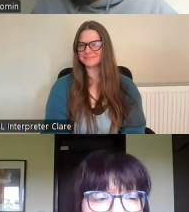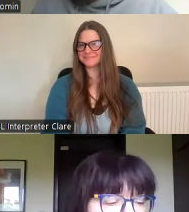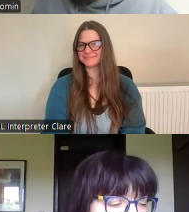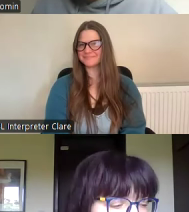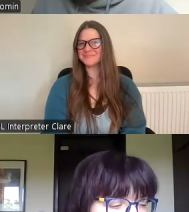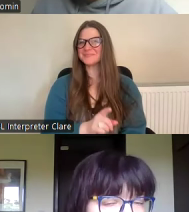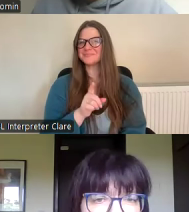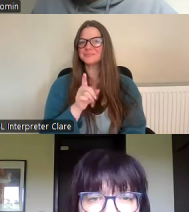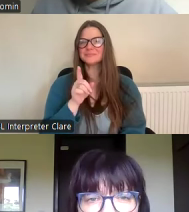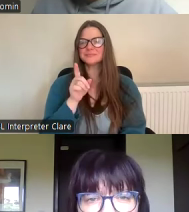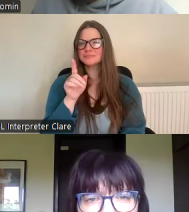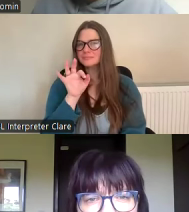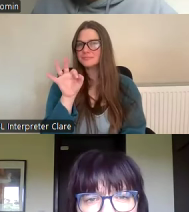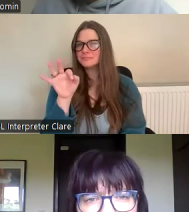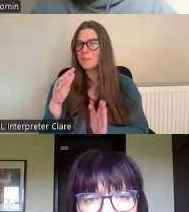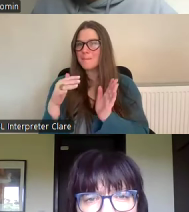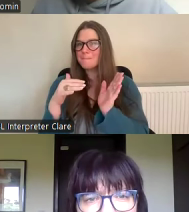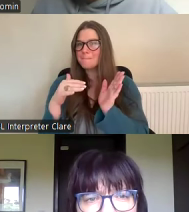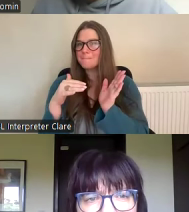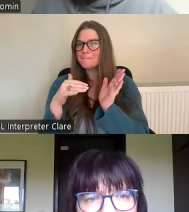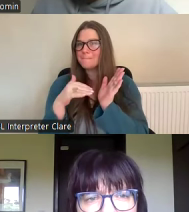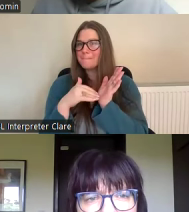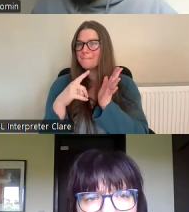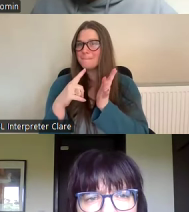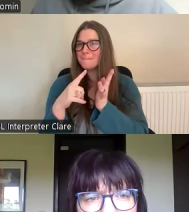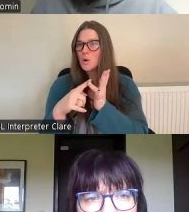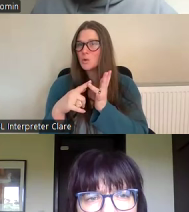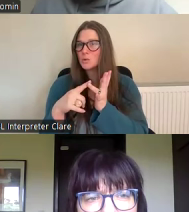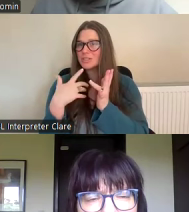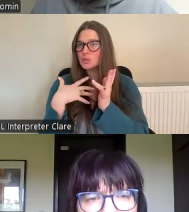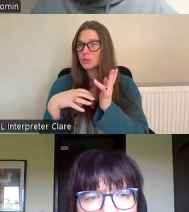Mo, do you want to do the wrap-up first? Yes.